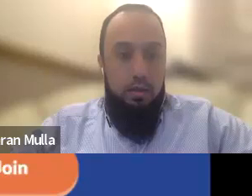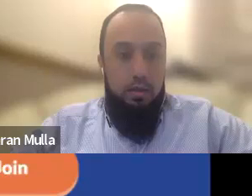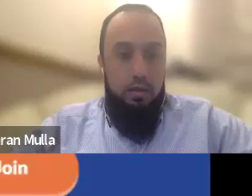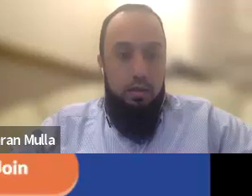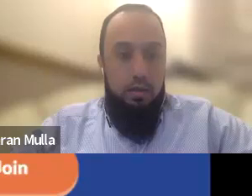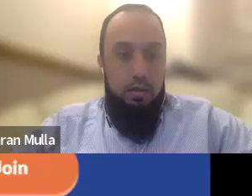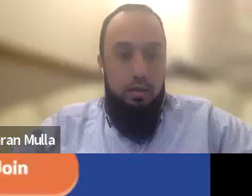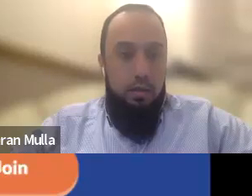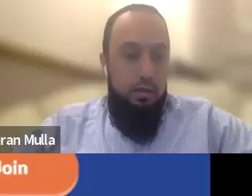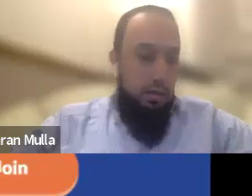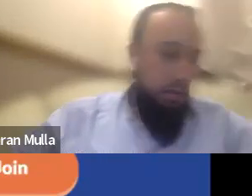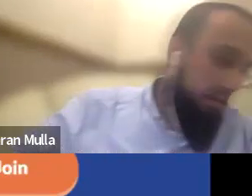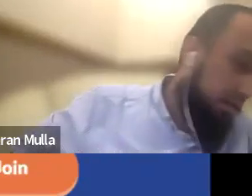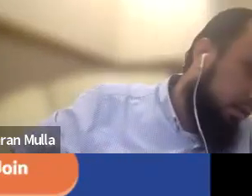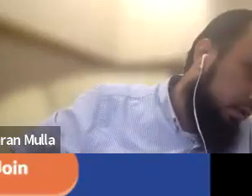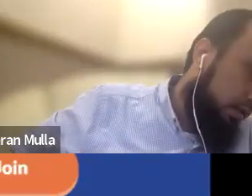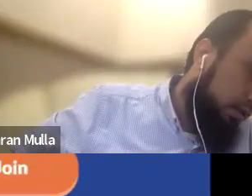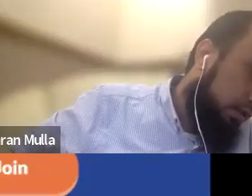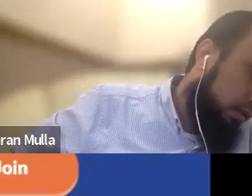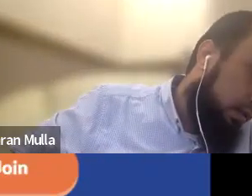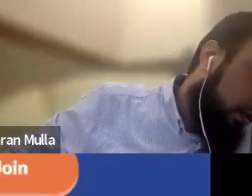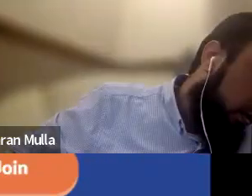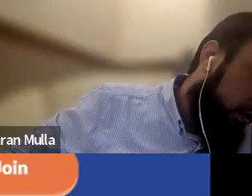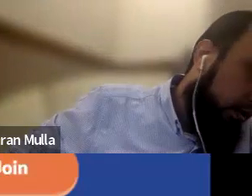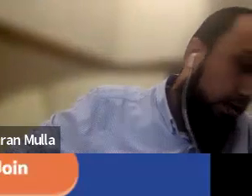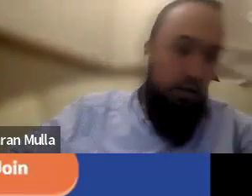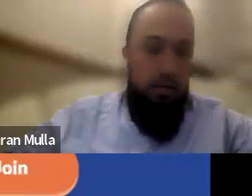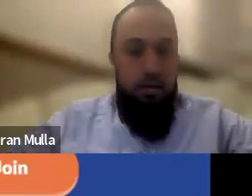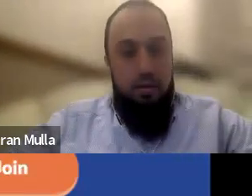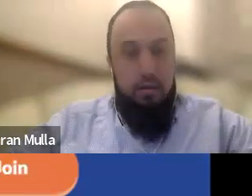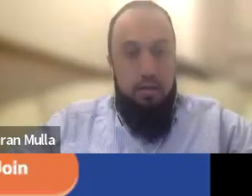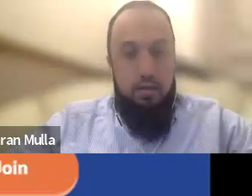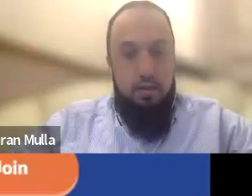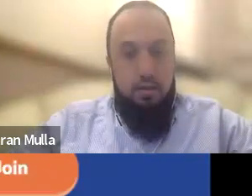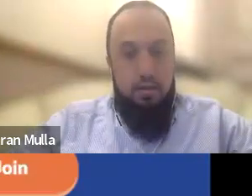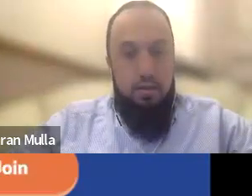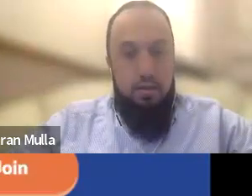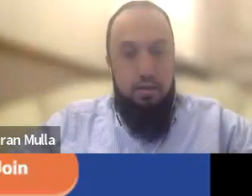Of course, all the way to your brain. Take a trumpet, for instance.